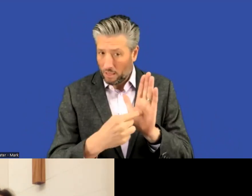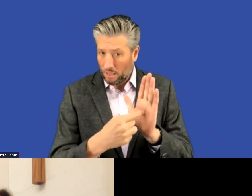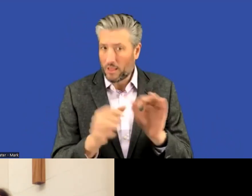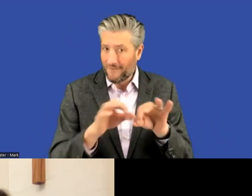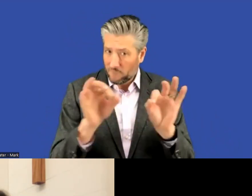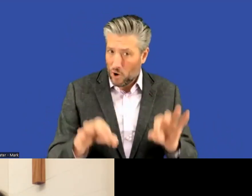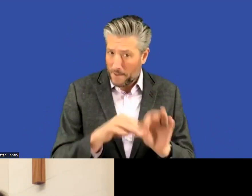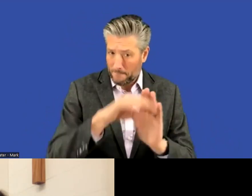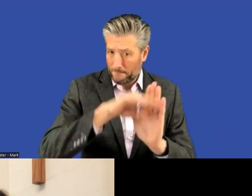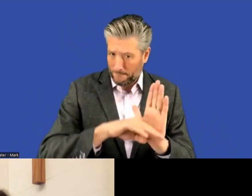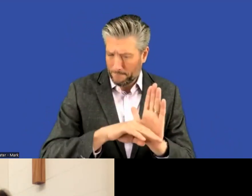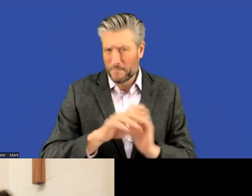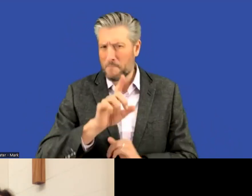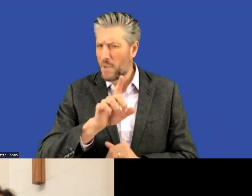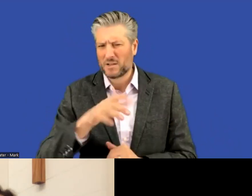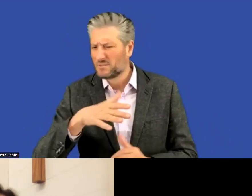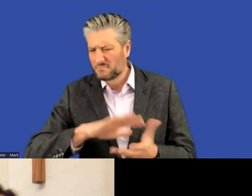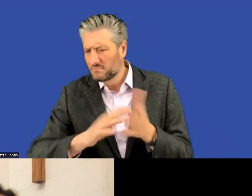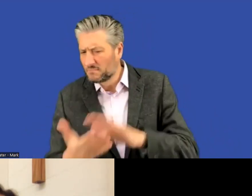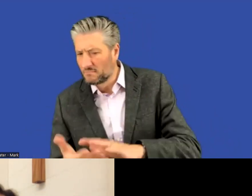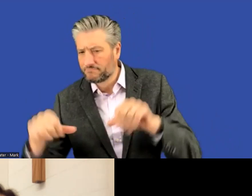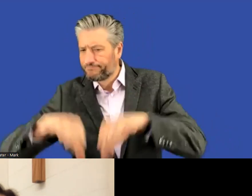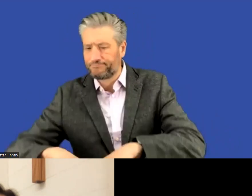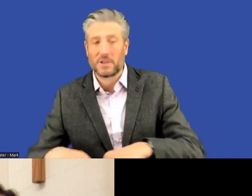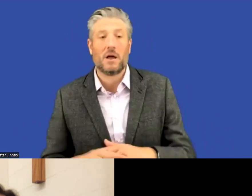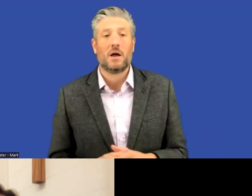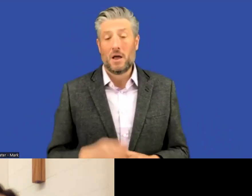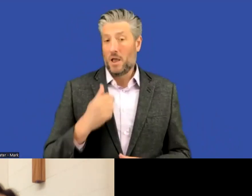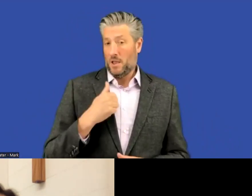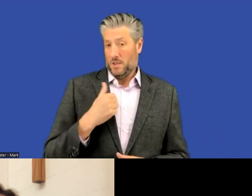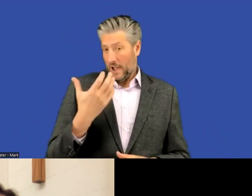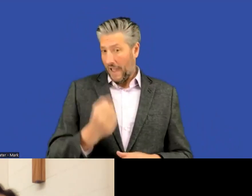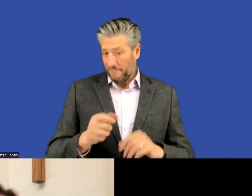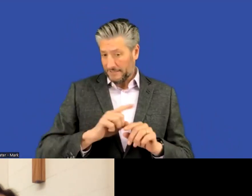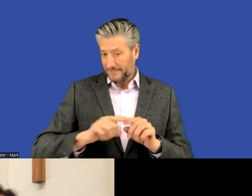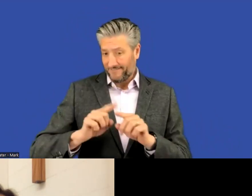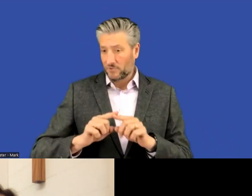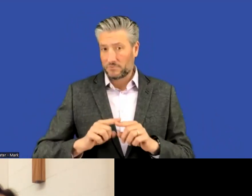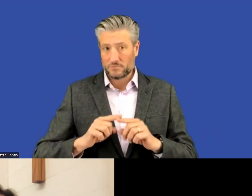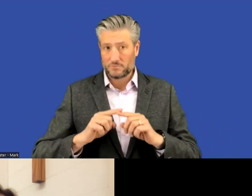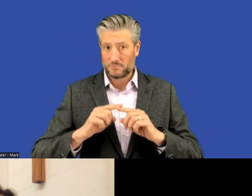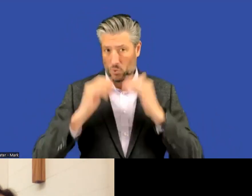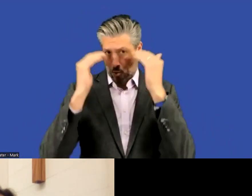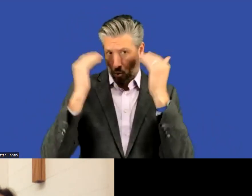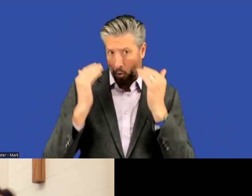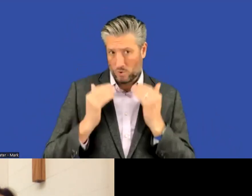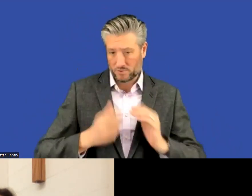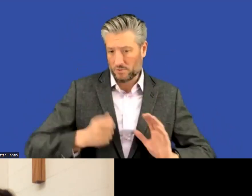I think we have several trials, and we're waiting for the answers.